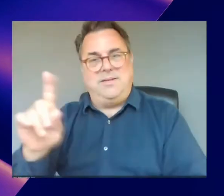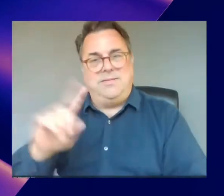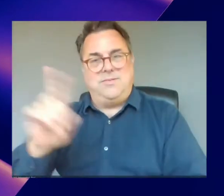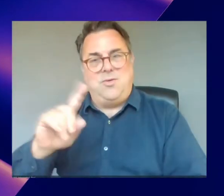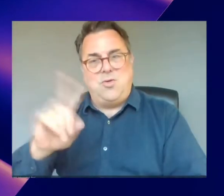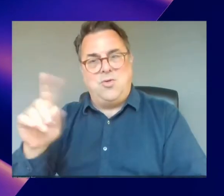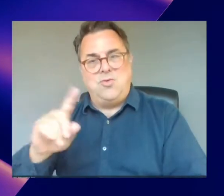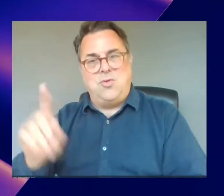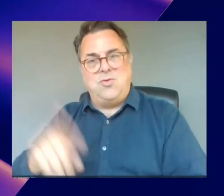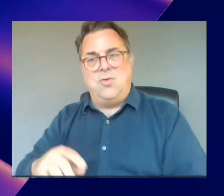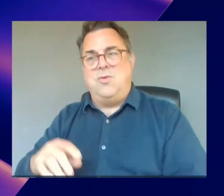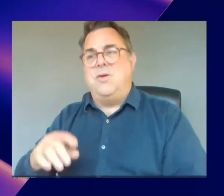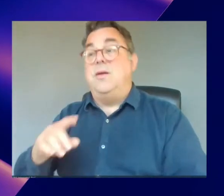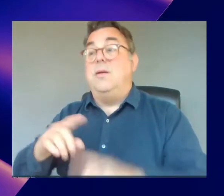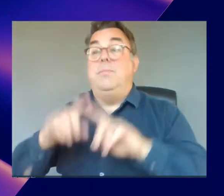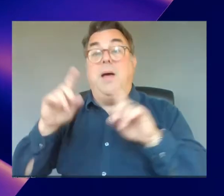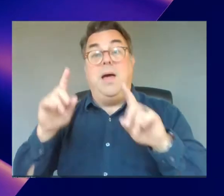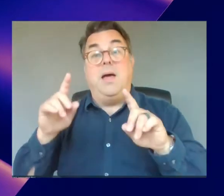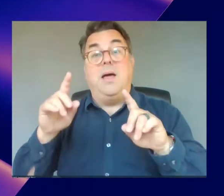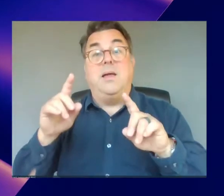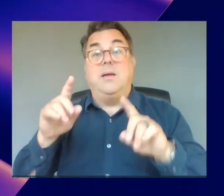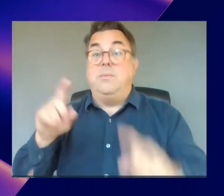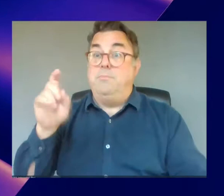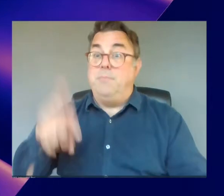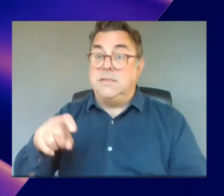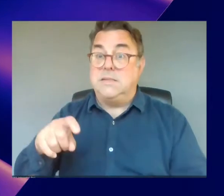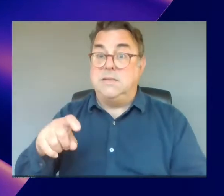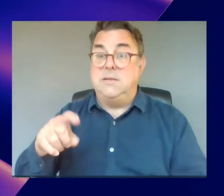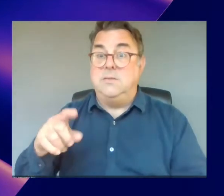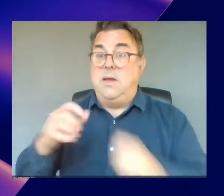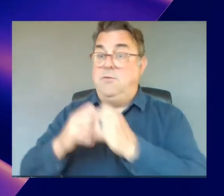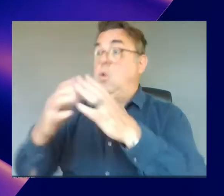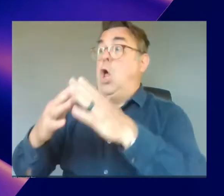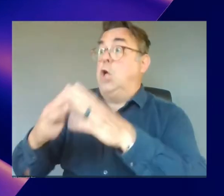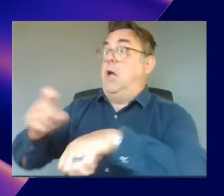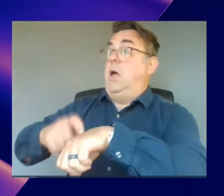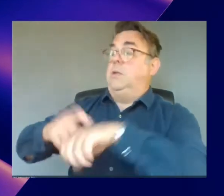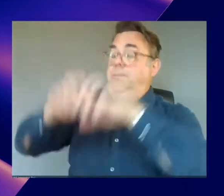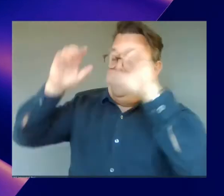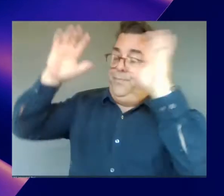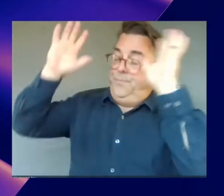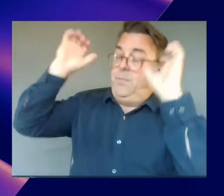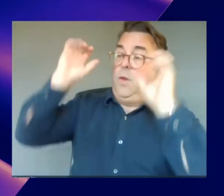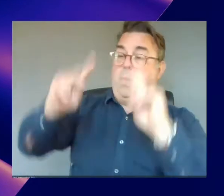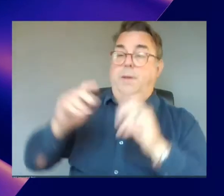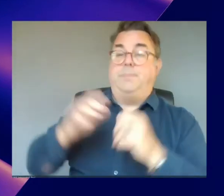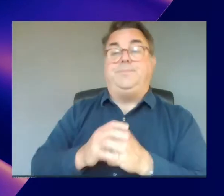But we gotta do it. We really need to launch at that time. And so, we look at our pipelines,